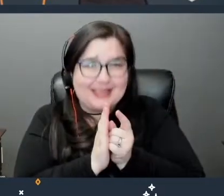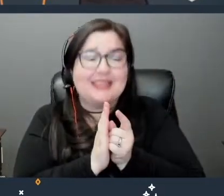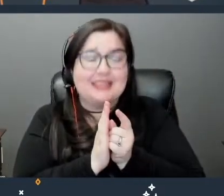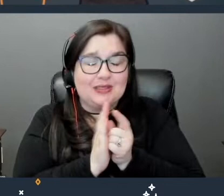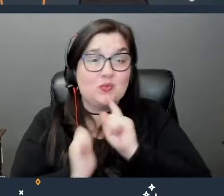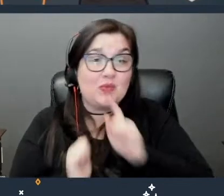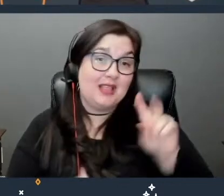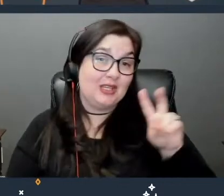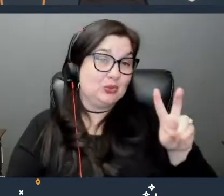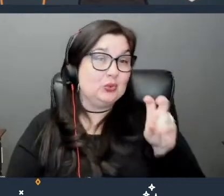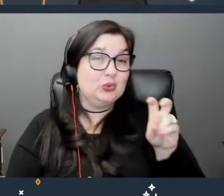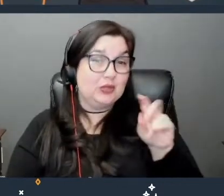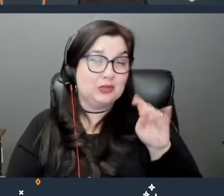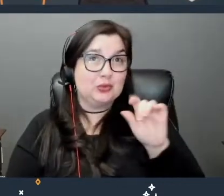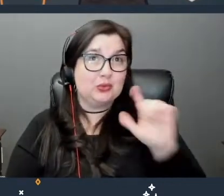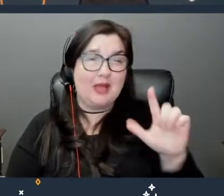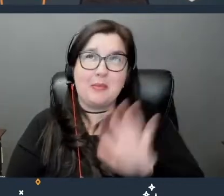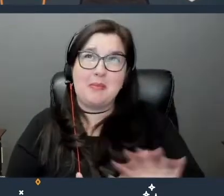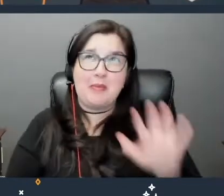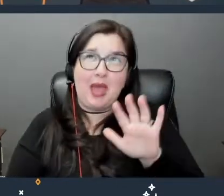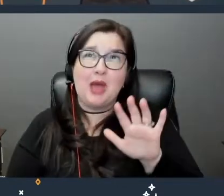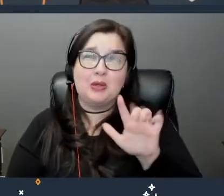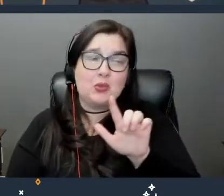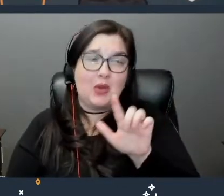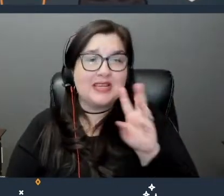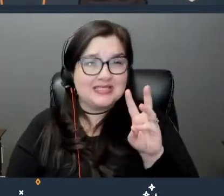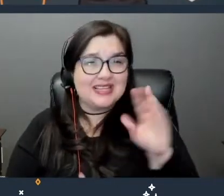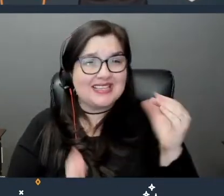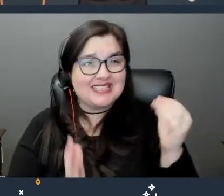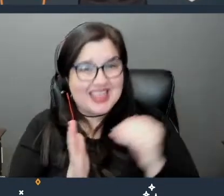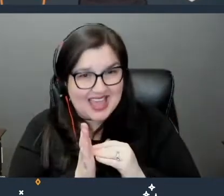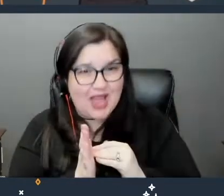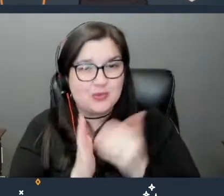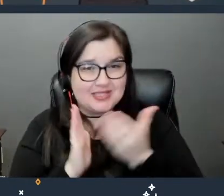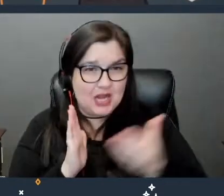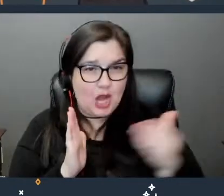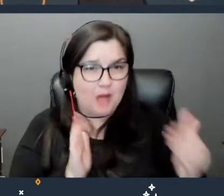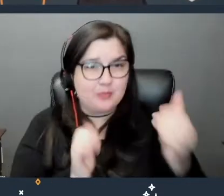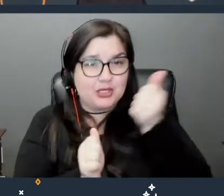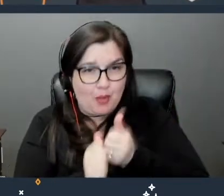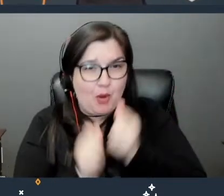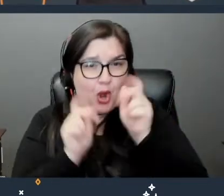to be around 26,000 objects per person on earth. But one of my favorite facts about S3